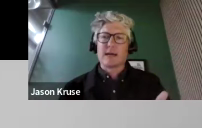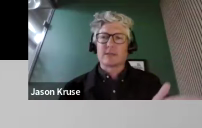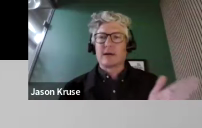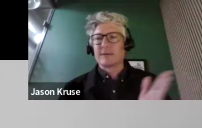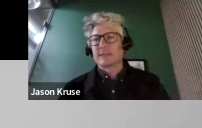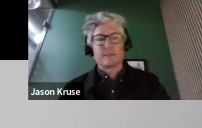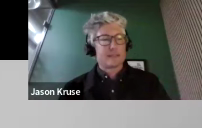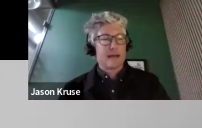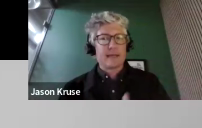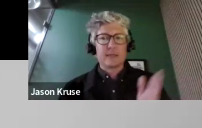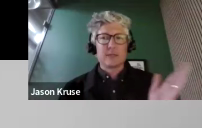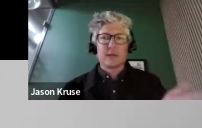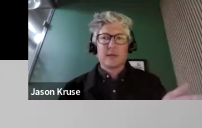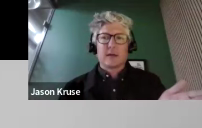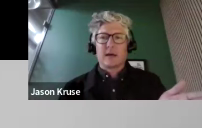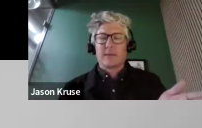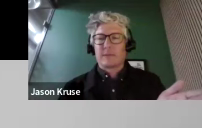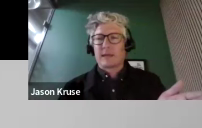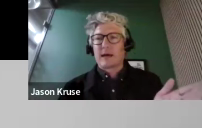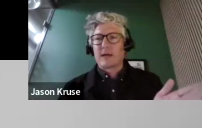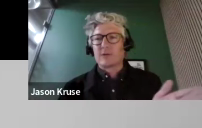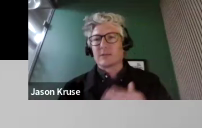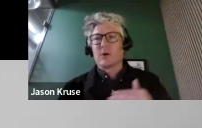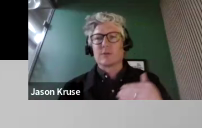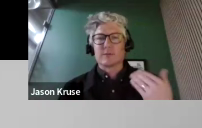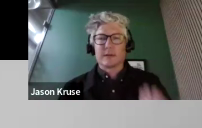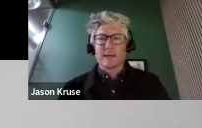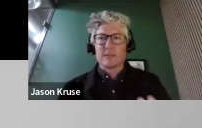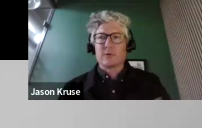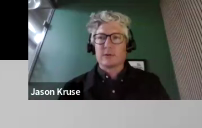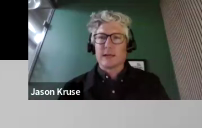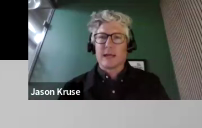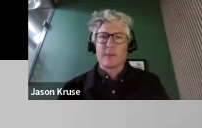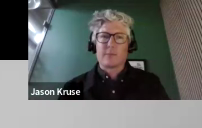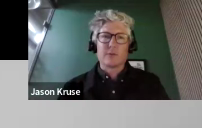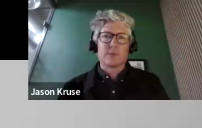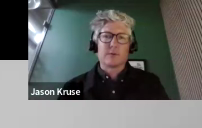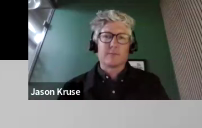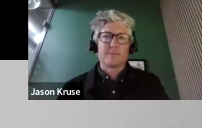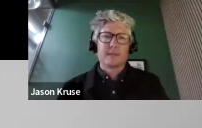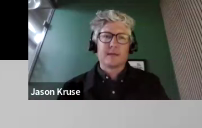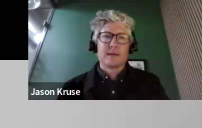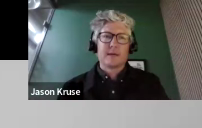of contrast, so how a signage can contrast the walls. So it's very legible and approachable.